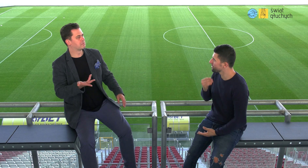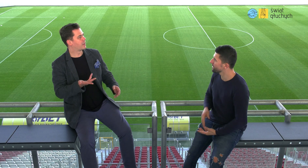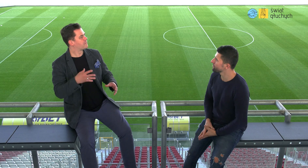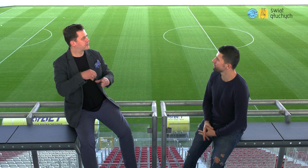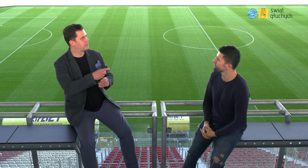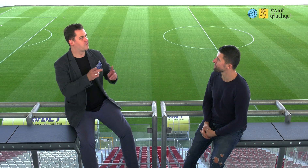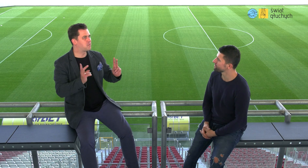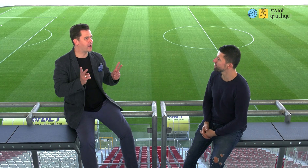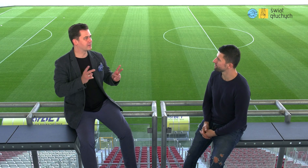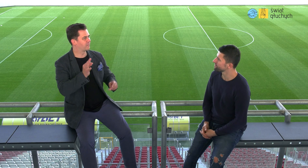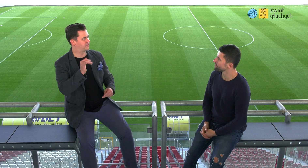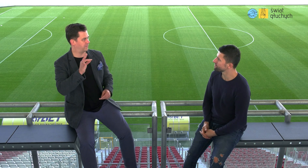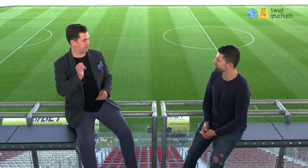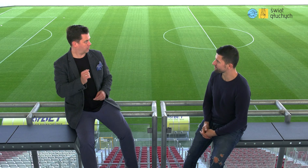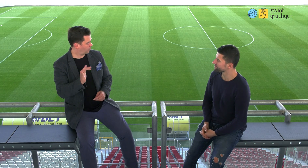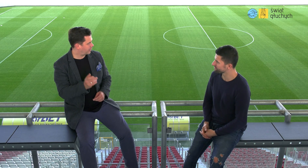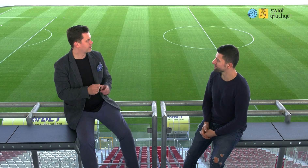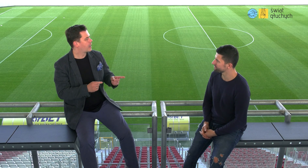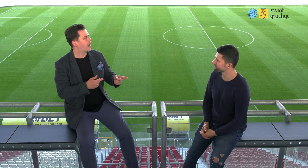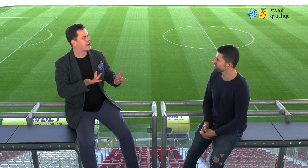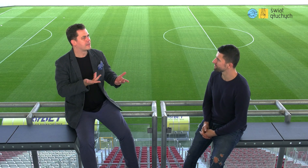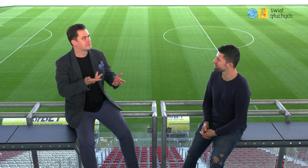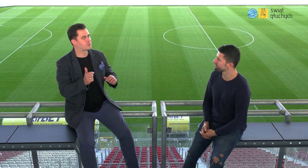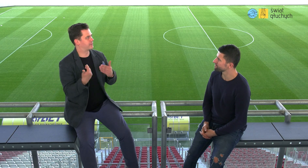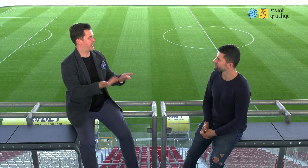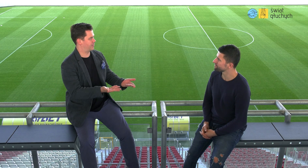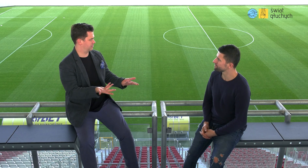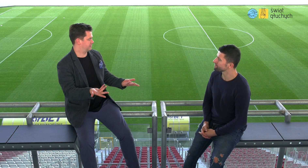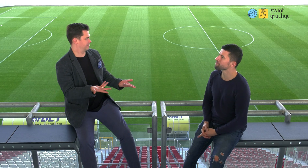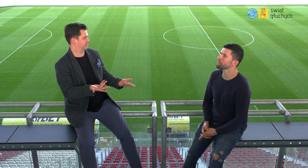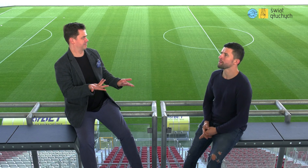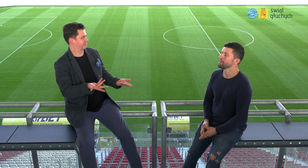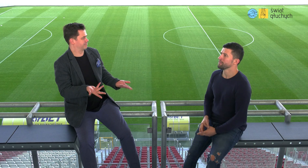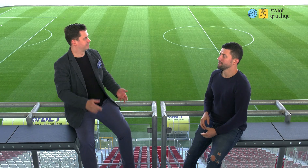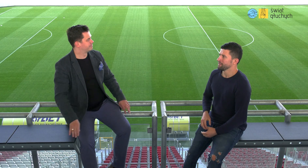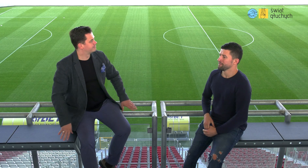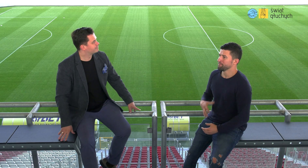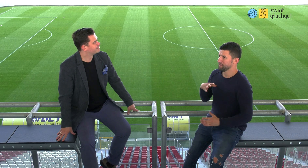What does membership give you FIFA FAN MOVEMENT?